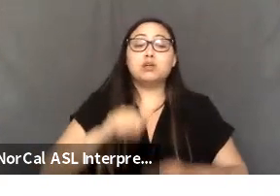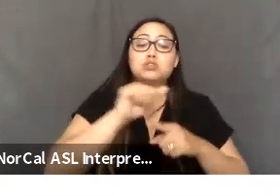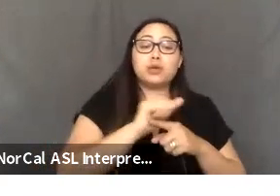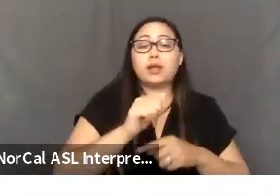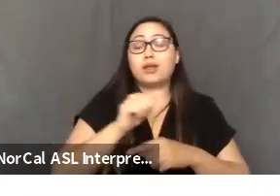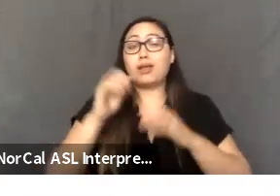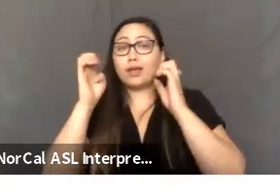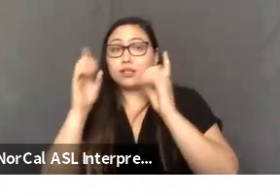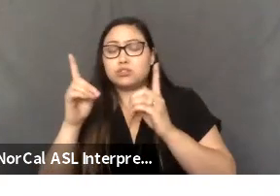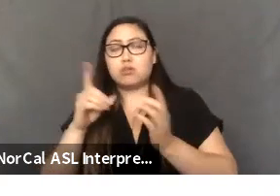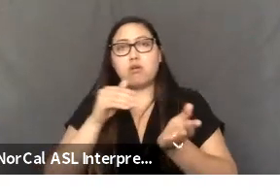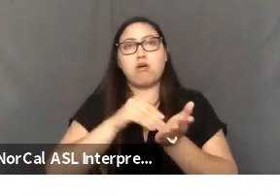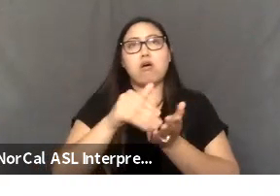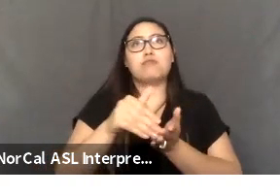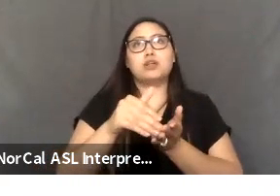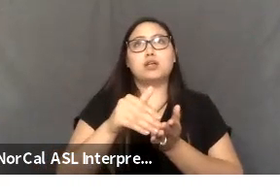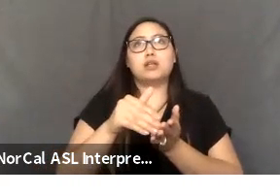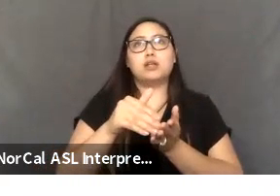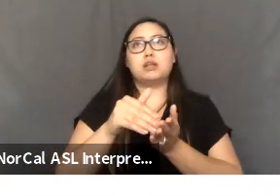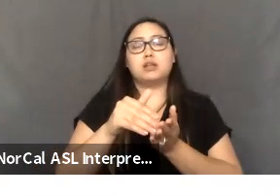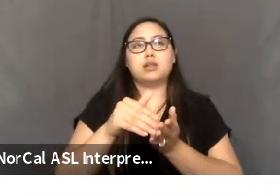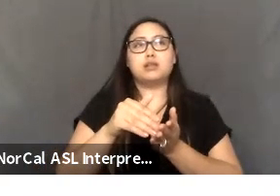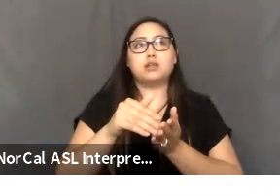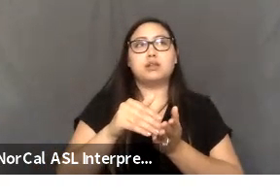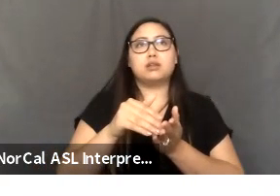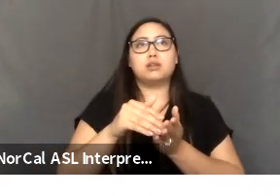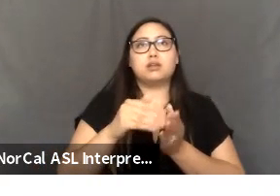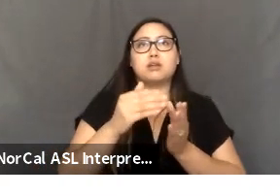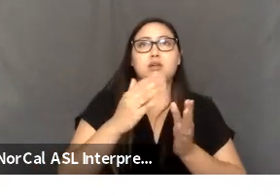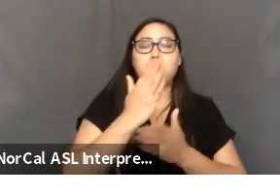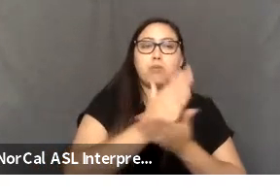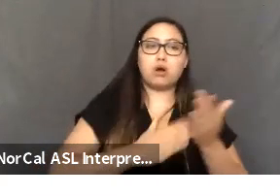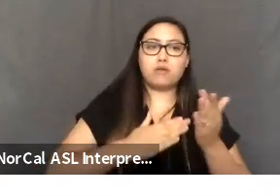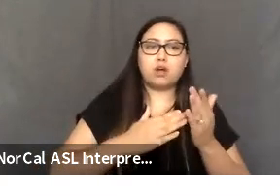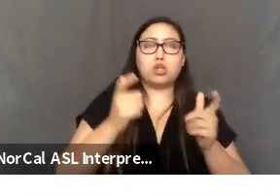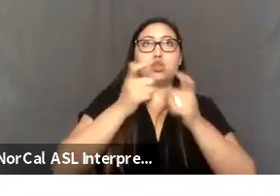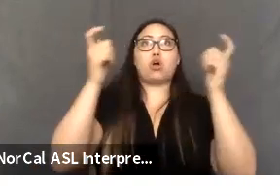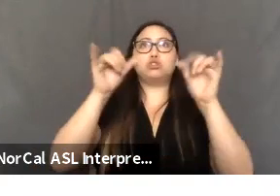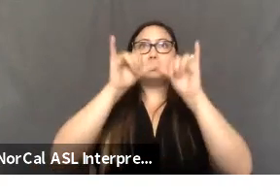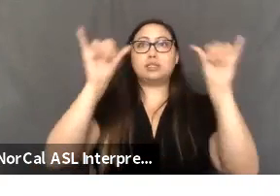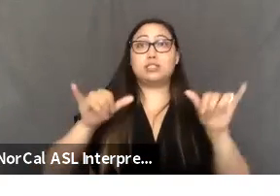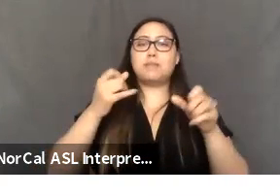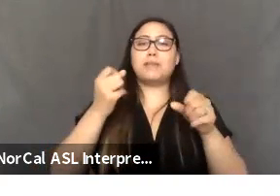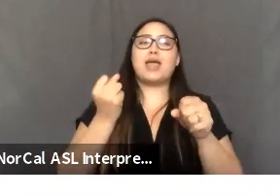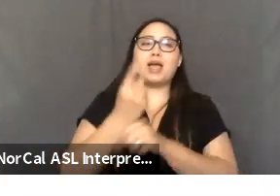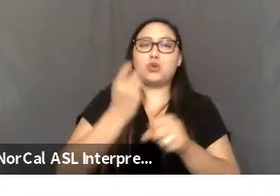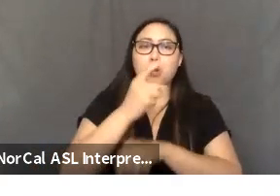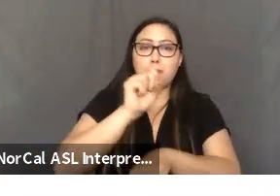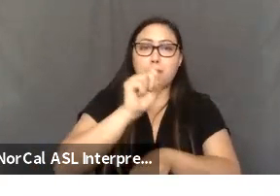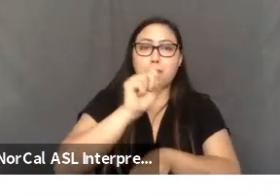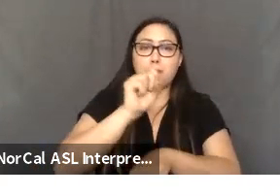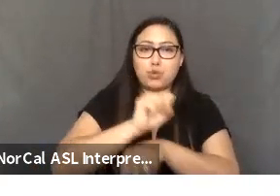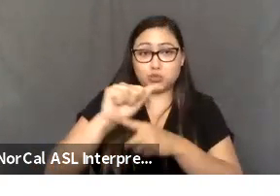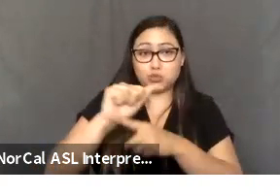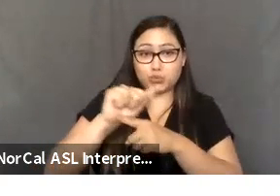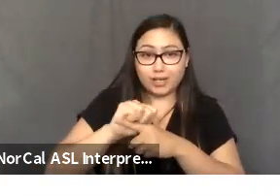often components of a larger system wide type of annual employee training. So these were at times